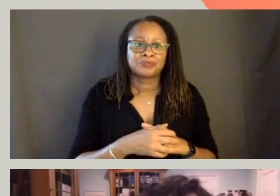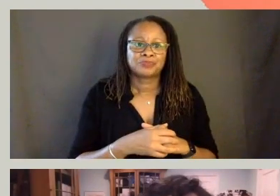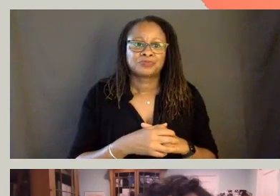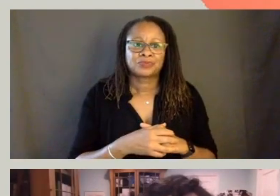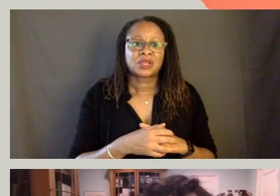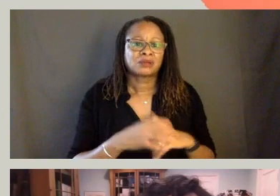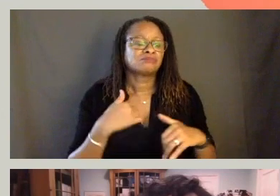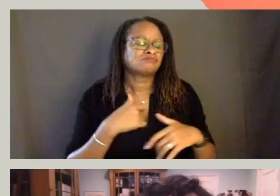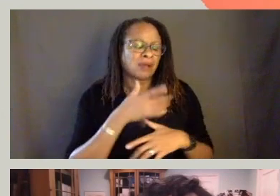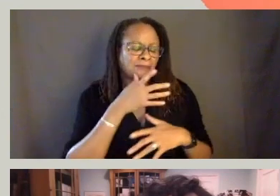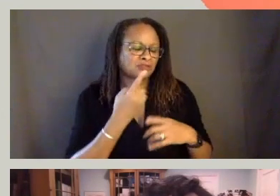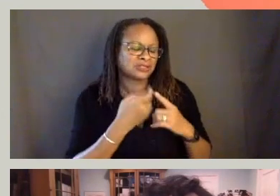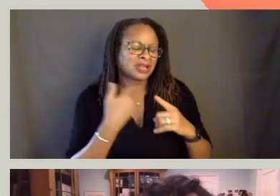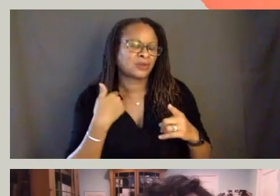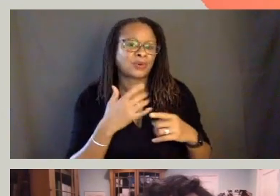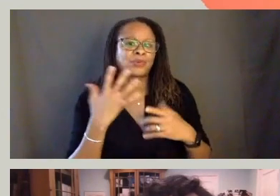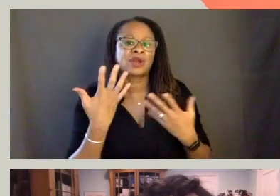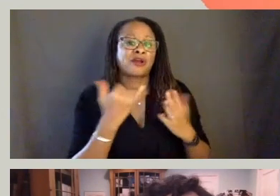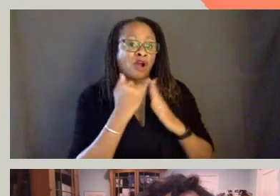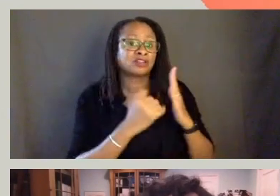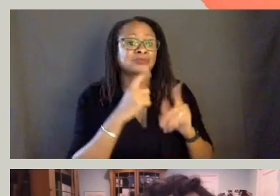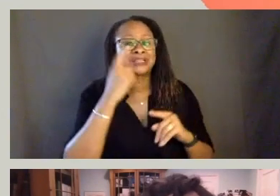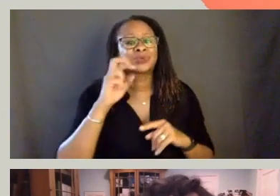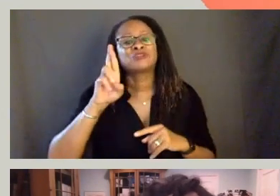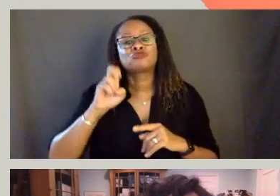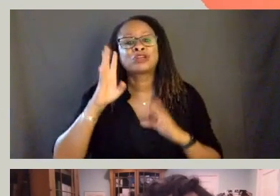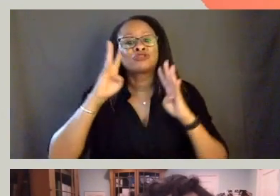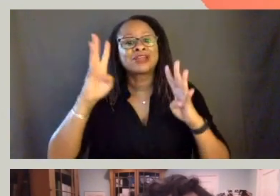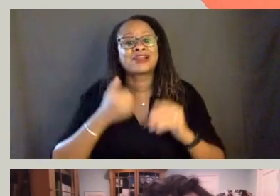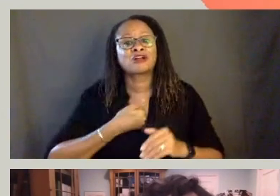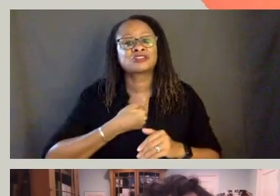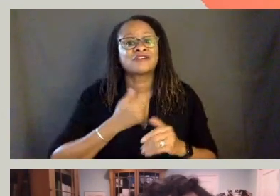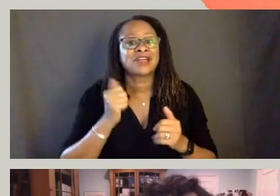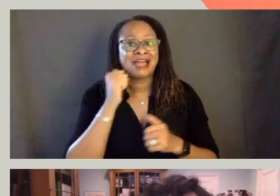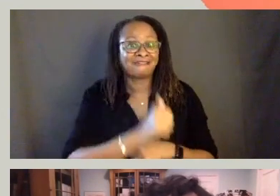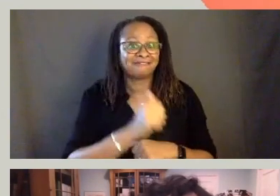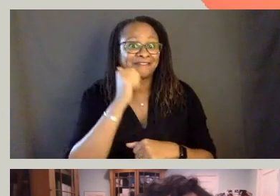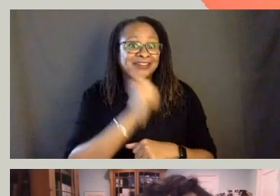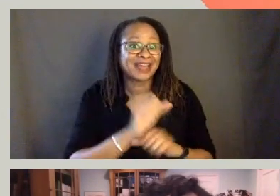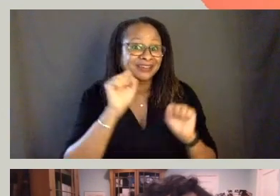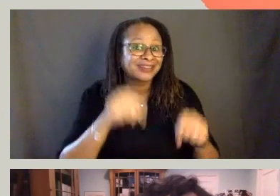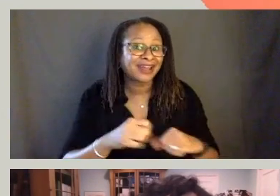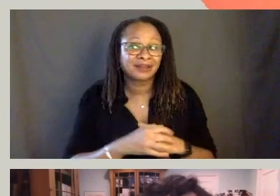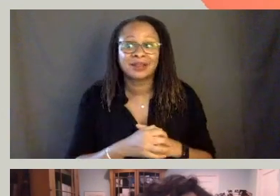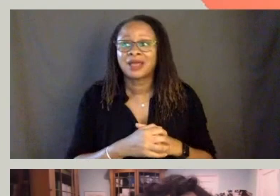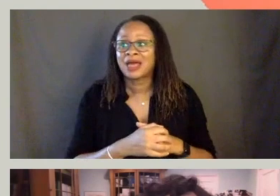because we can recreate ourselves every day. And so, there's a way in which this very process itself